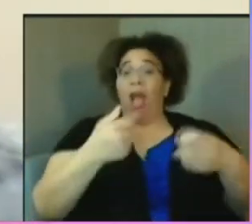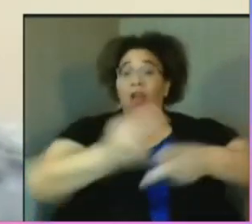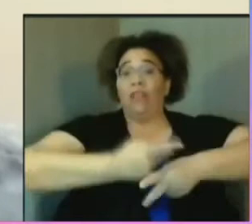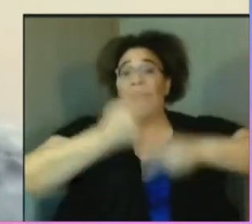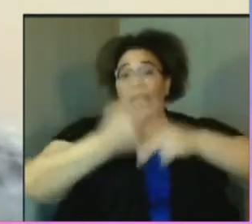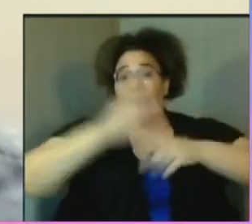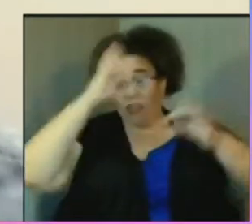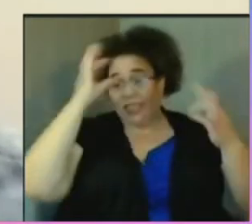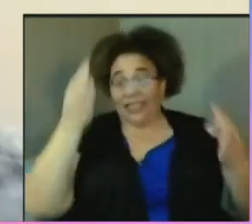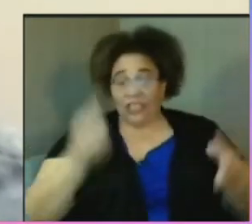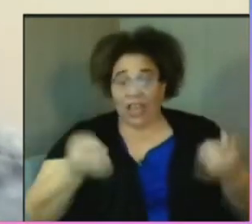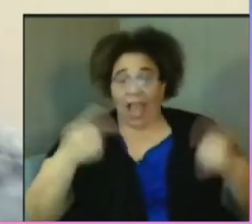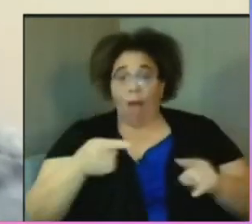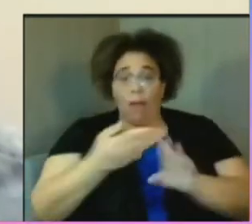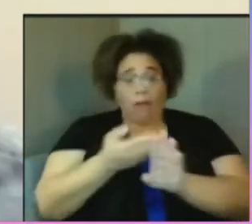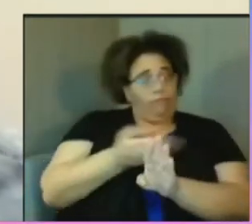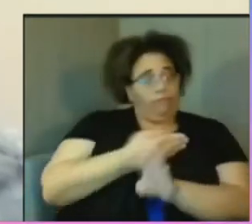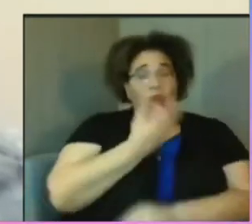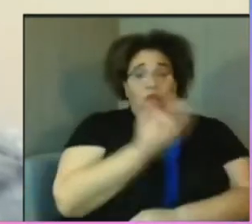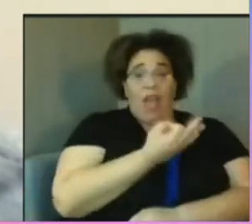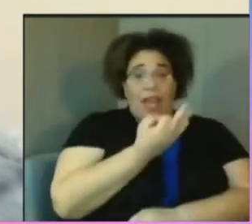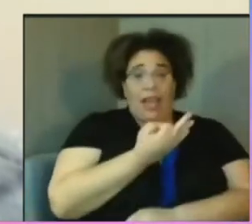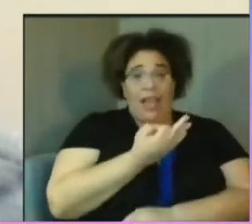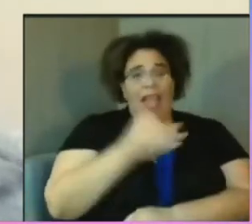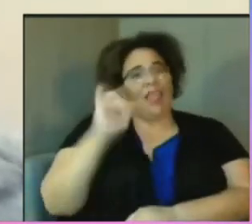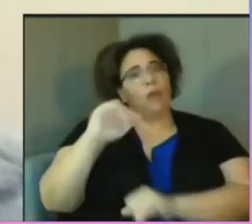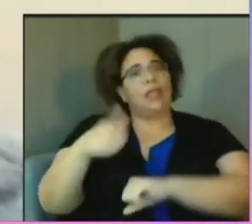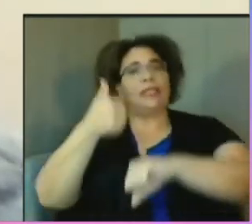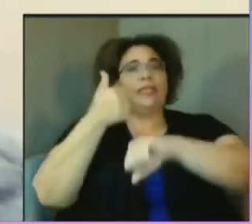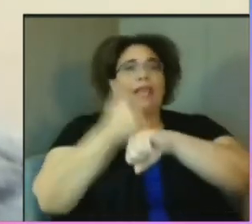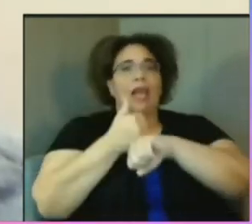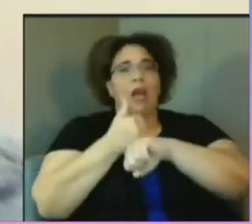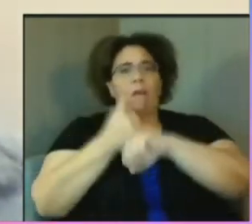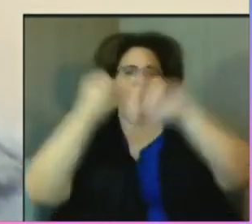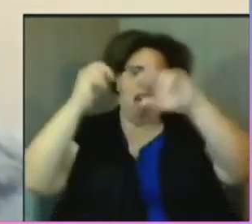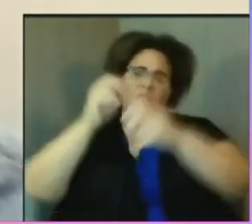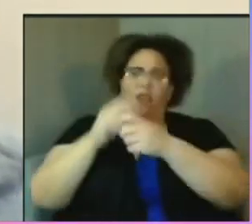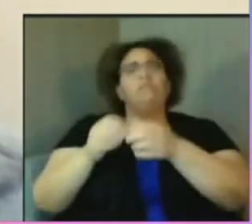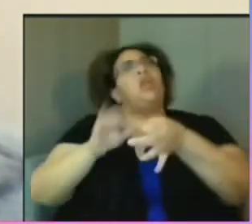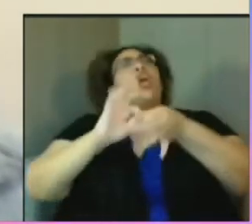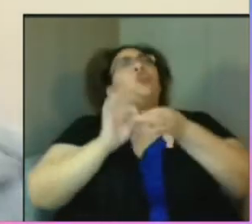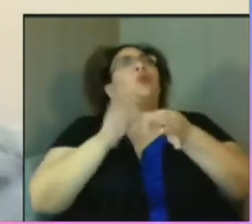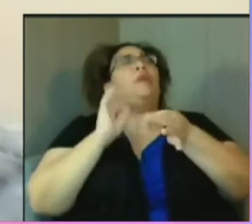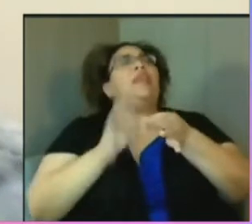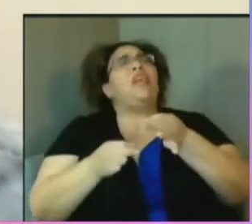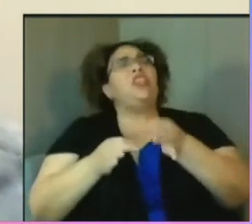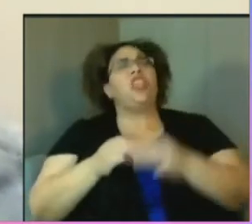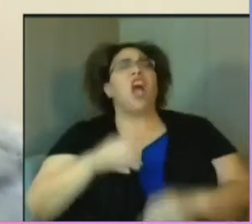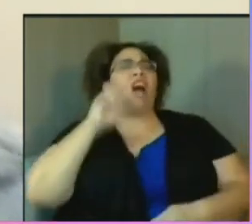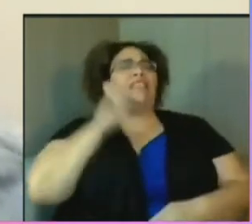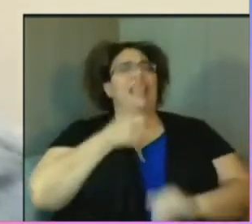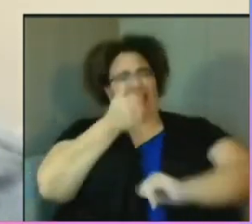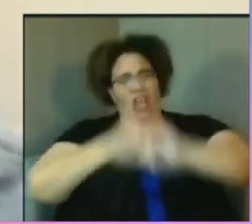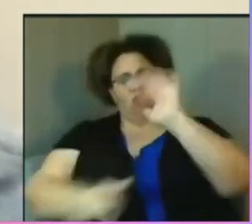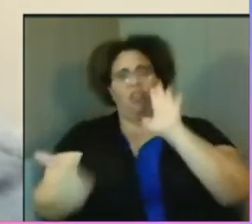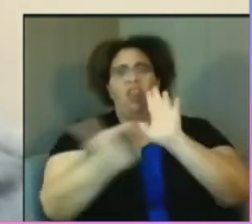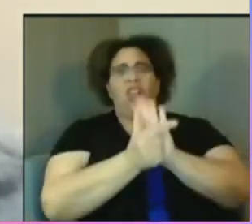It was premised on and interpretation of sex under federal law that the Supreme Court rejected and as much as the Trump administration